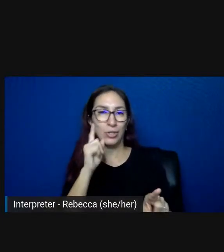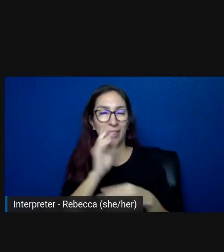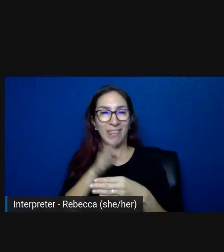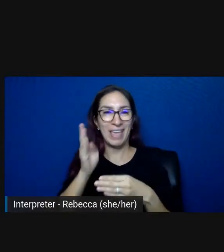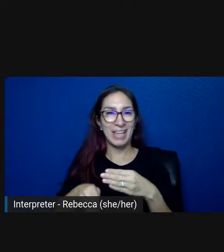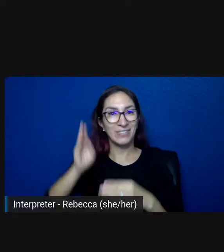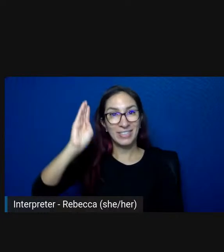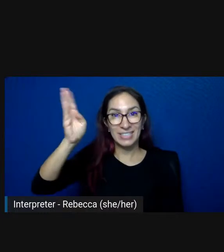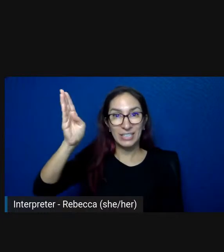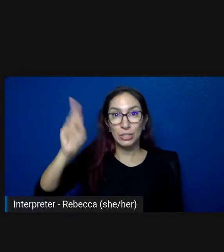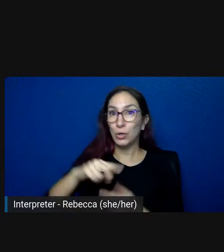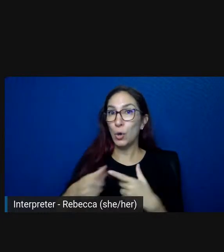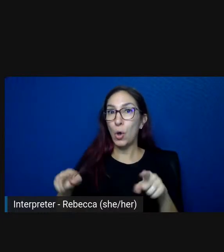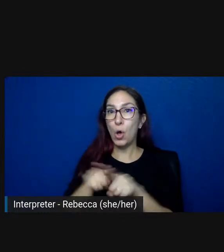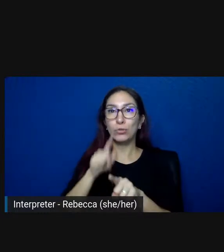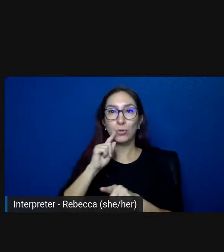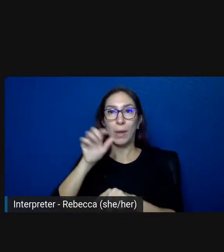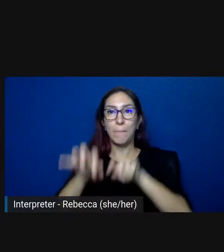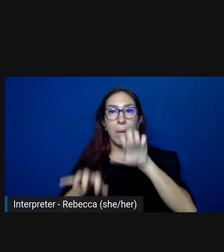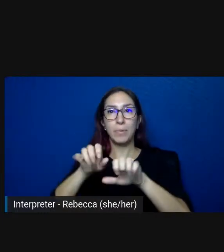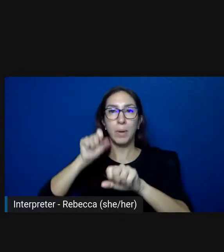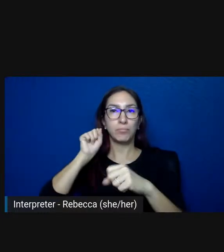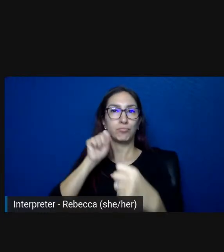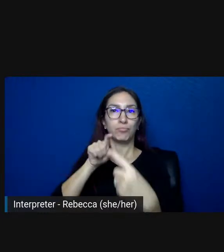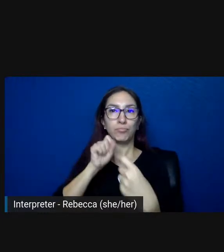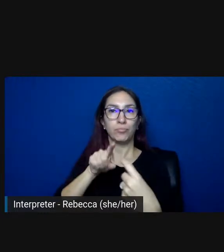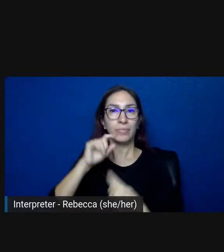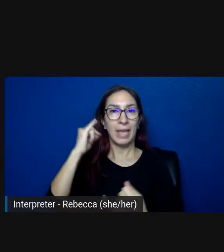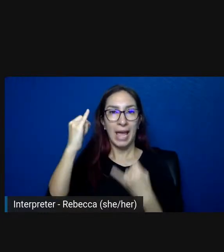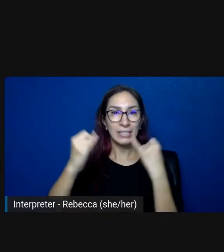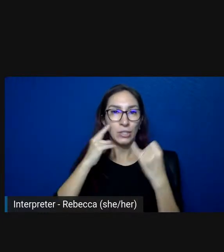Feel free to add questions for Carlos in the Q&A tab of the